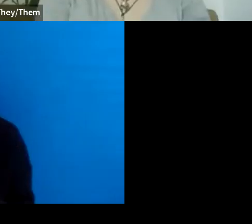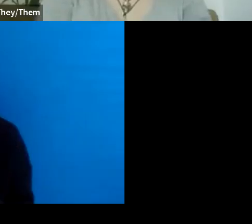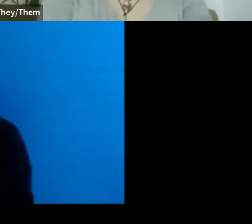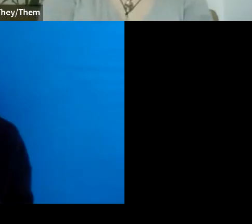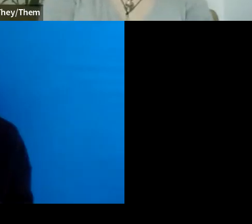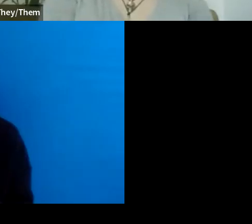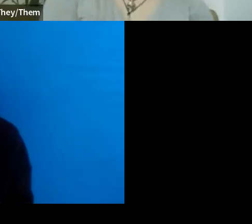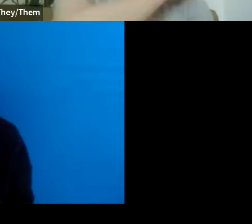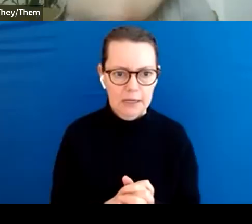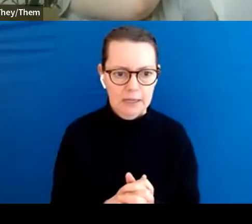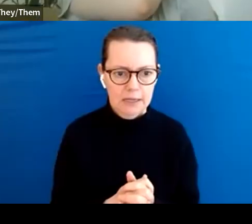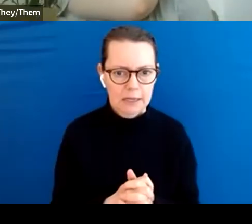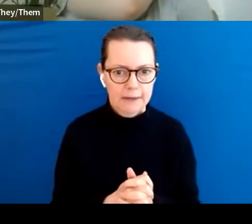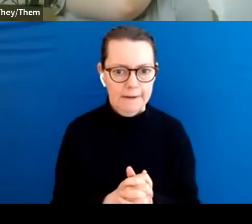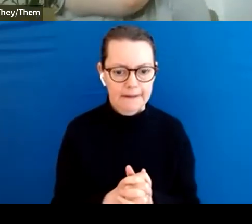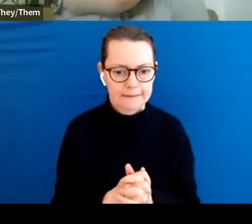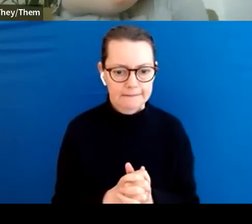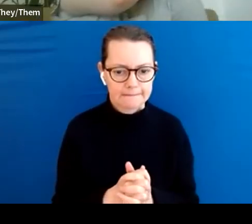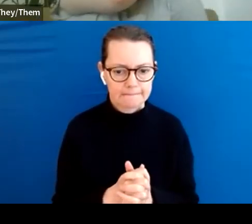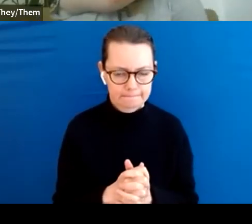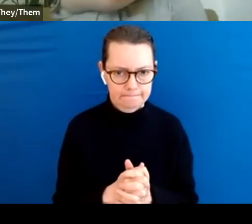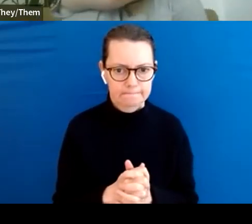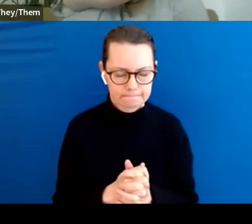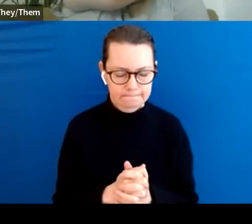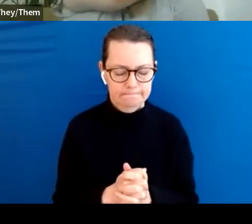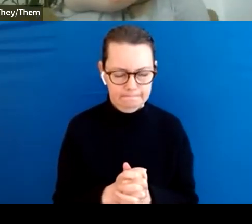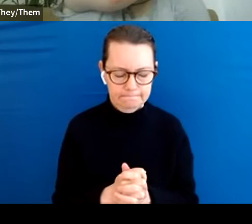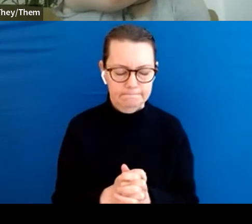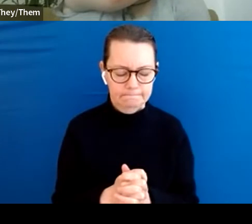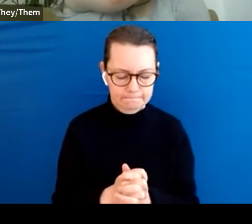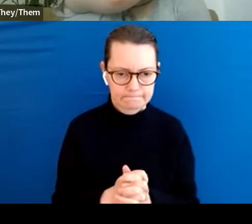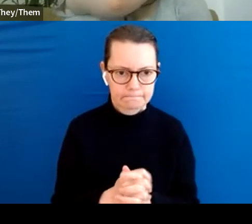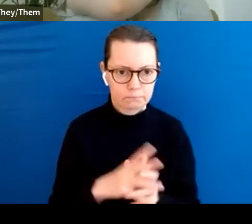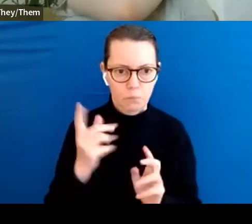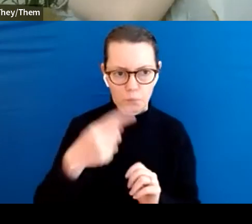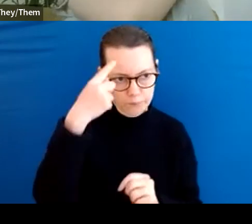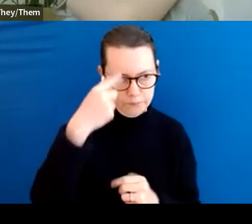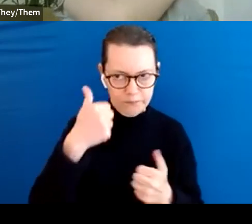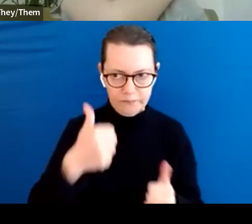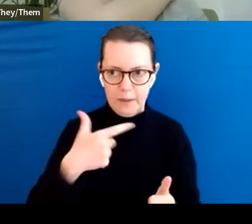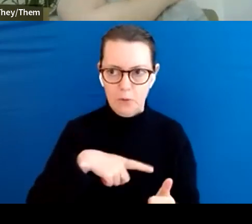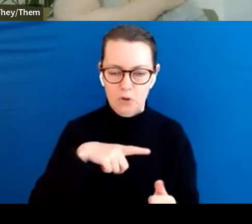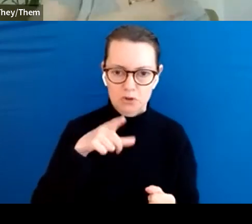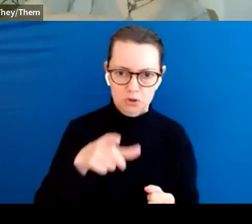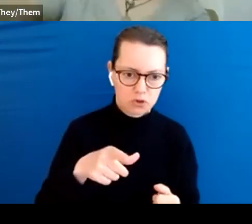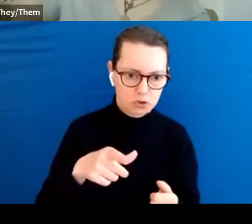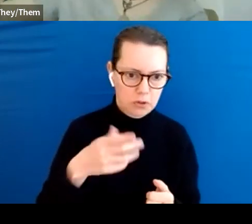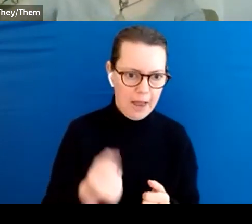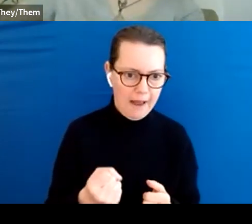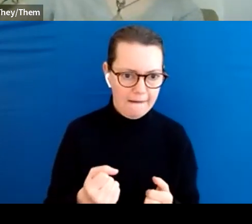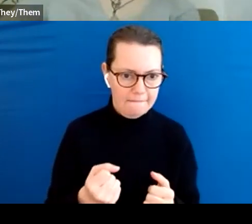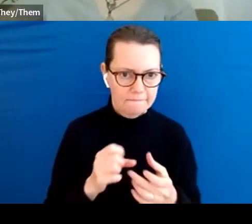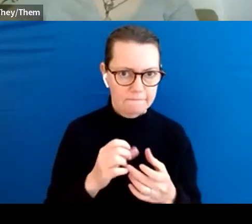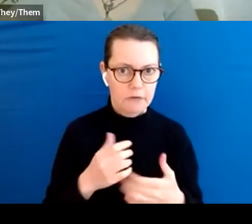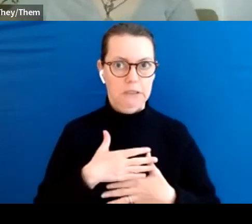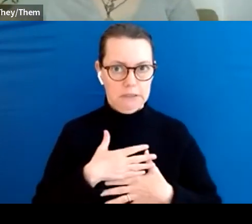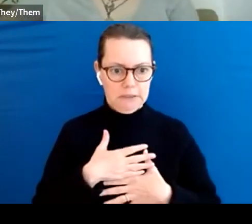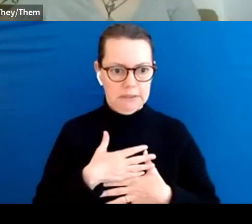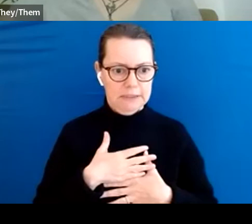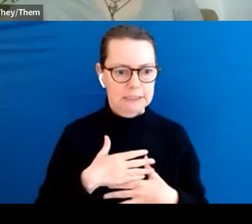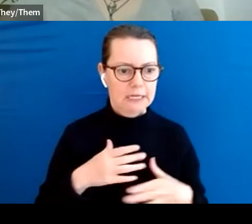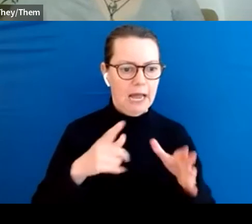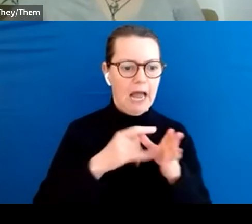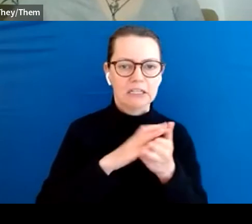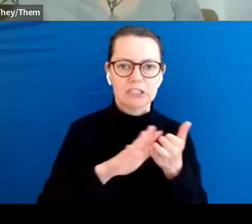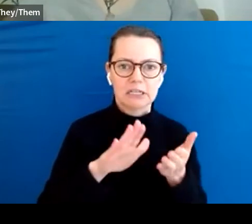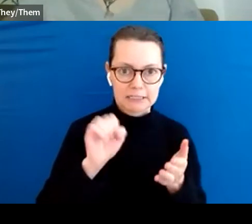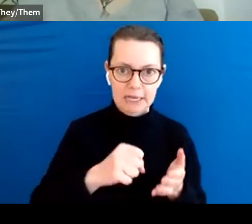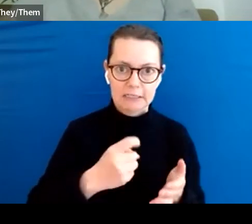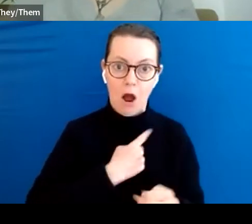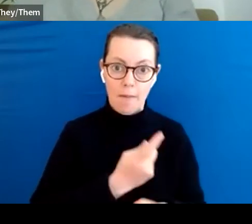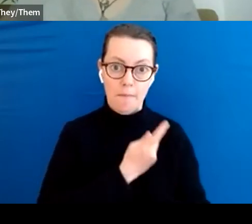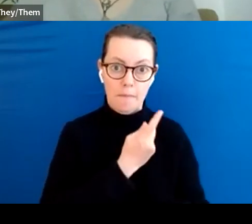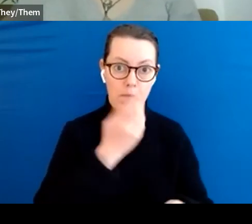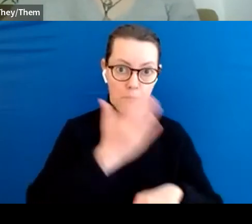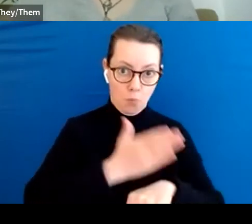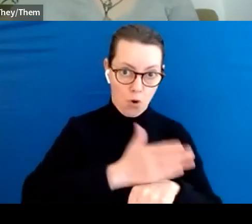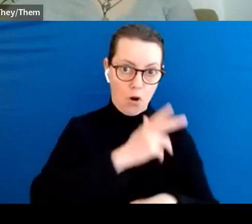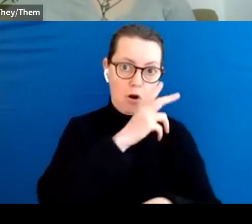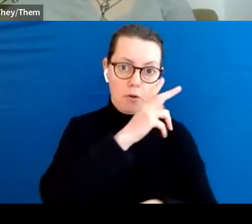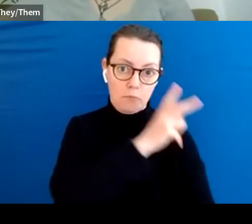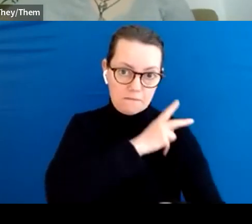And I'm keen to hear from you. Your thoughts on this topic because I know it's dear to your heart. Yes, it is both professionally and personally it's very much a bit of a.